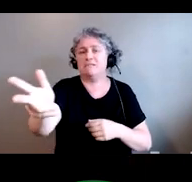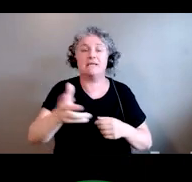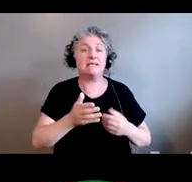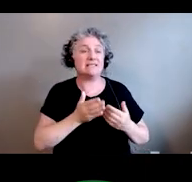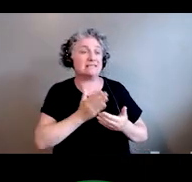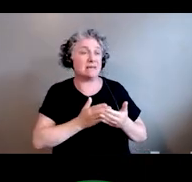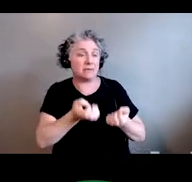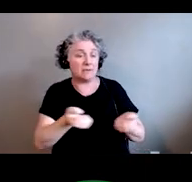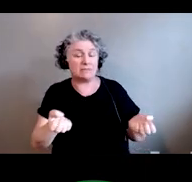as well.